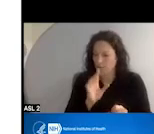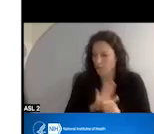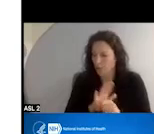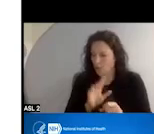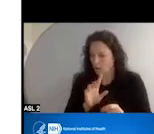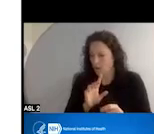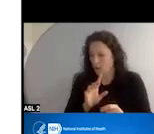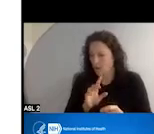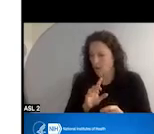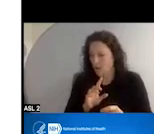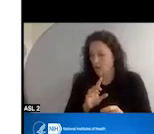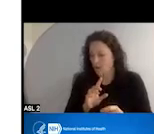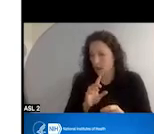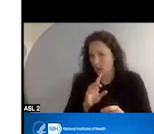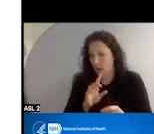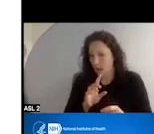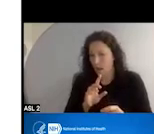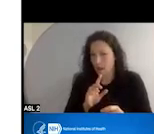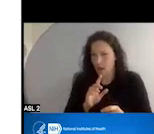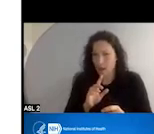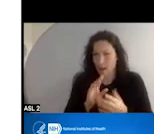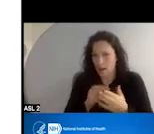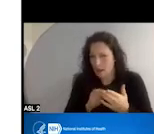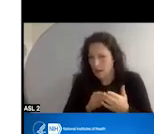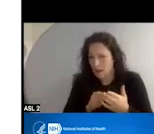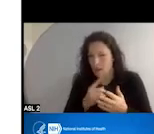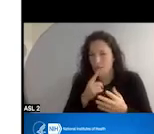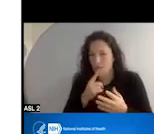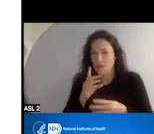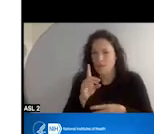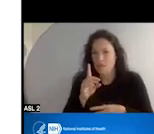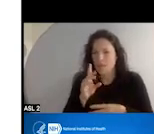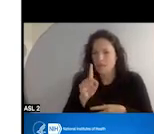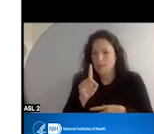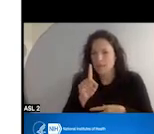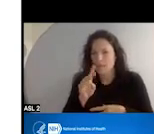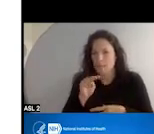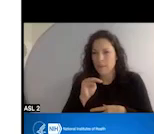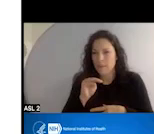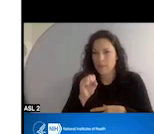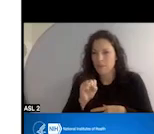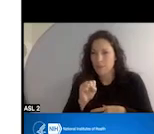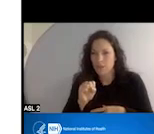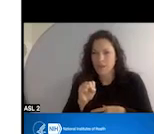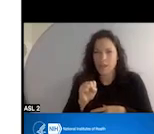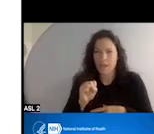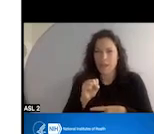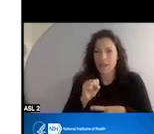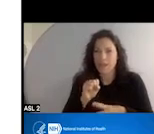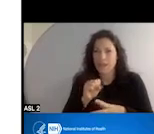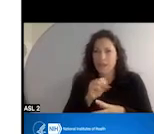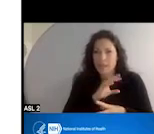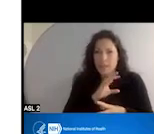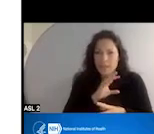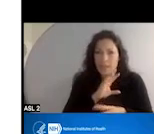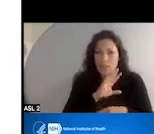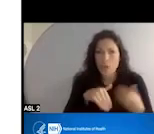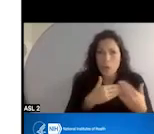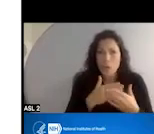with regards to the data management and sharing. Is it accounted in the overall effort, or do you need to account for effort